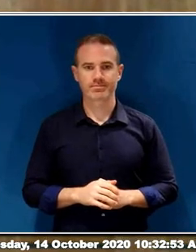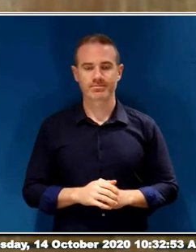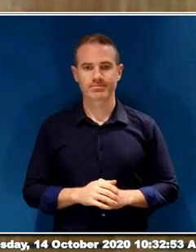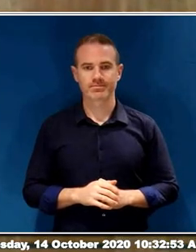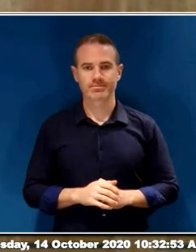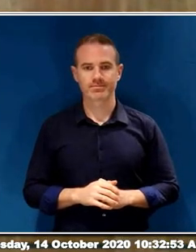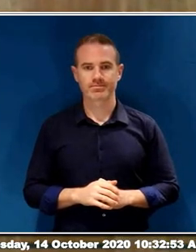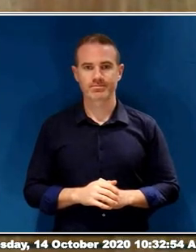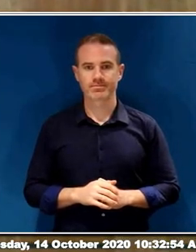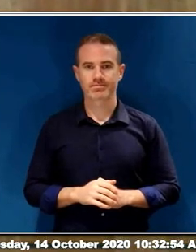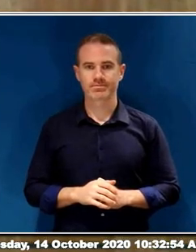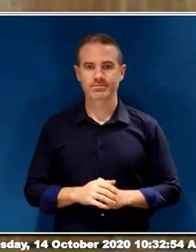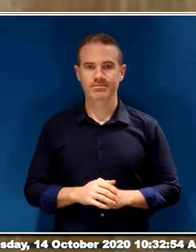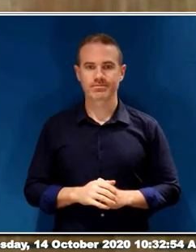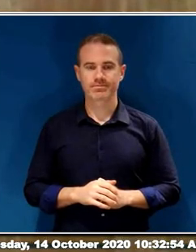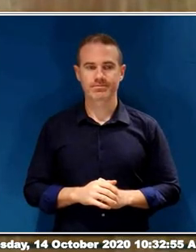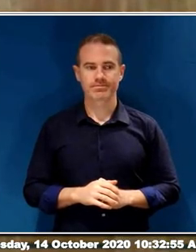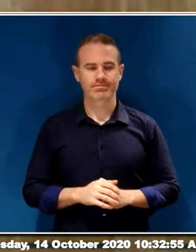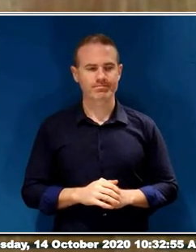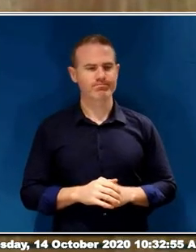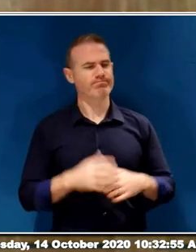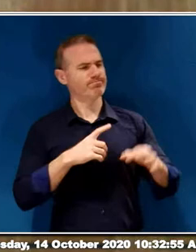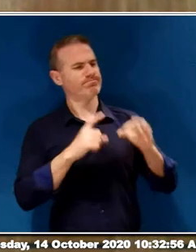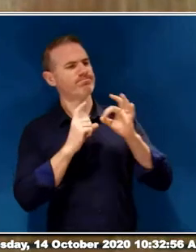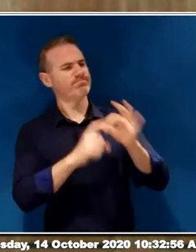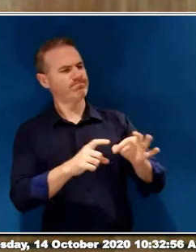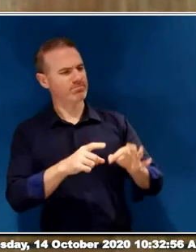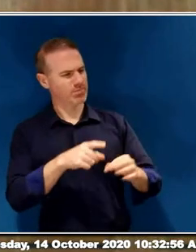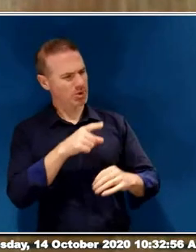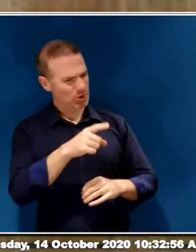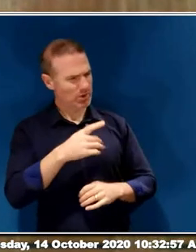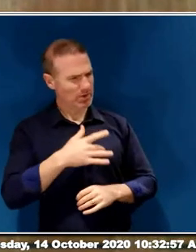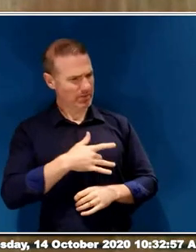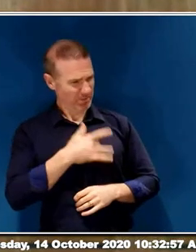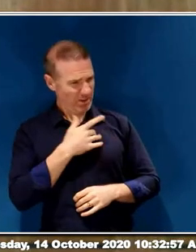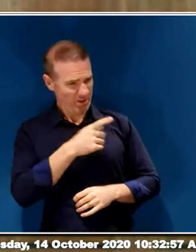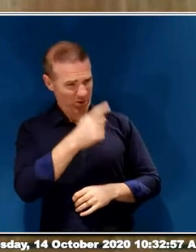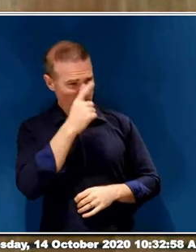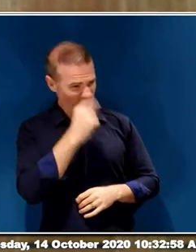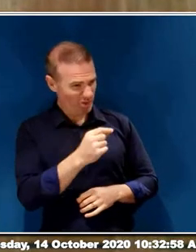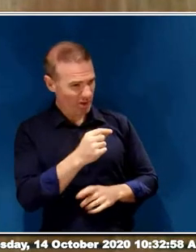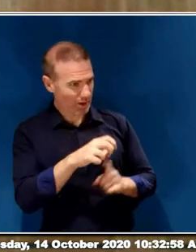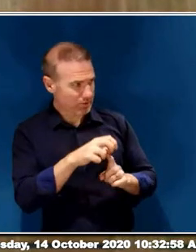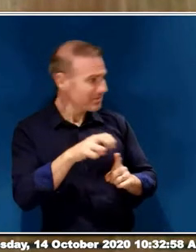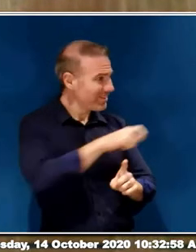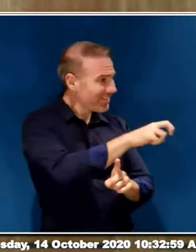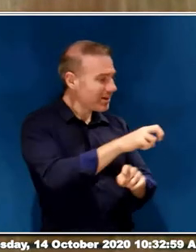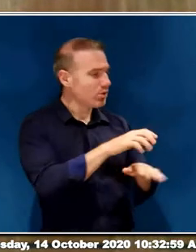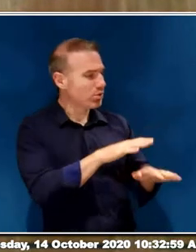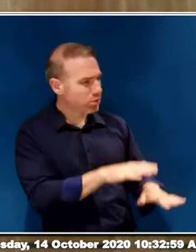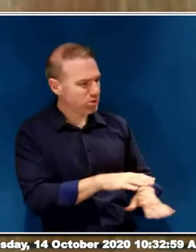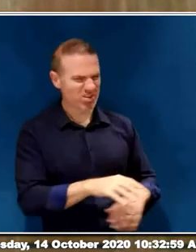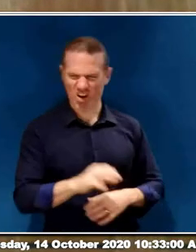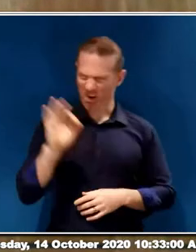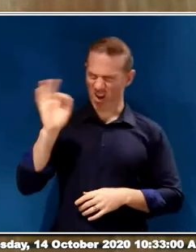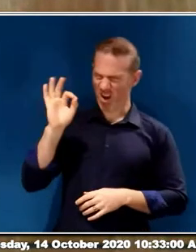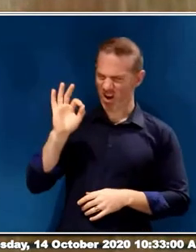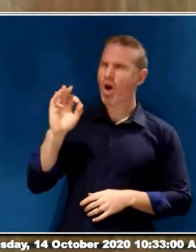Was there a space you could have gone to at [bleep] --- No, not at all. Oh, yeah, there was. And they just didn't let you use it or you didn't ---